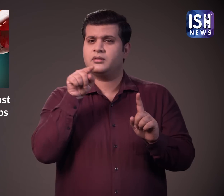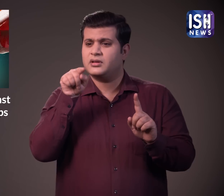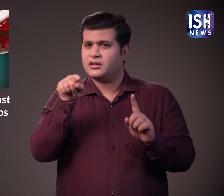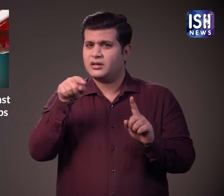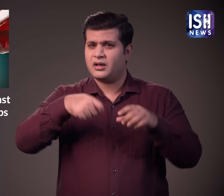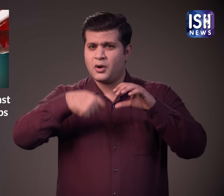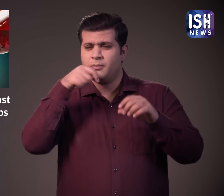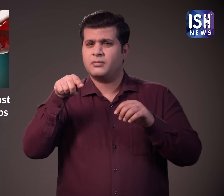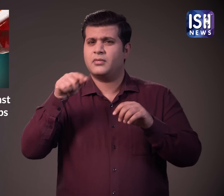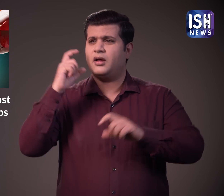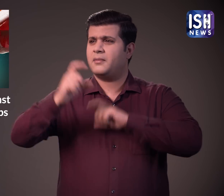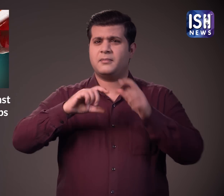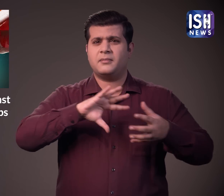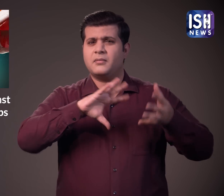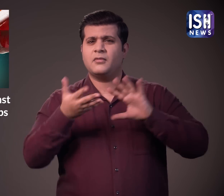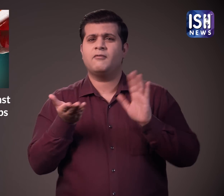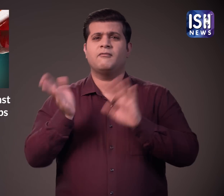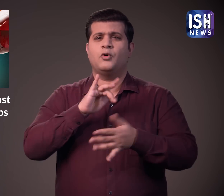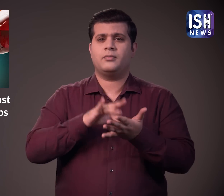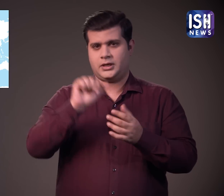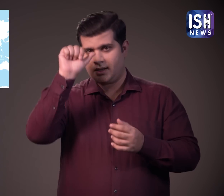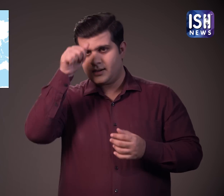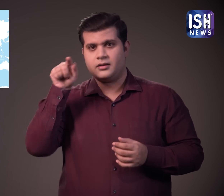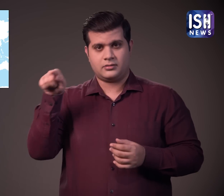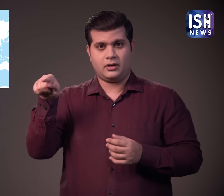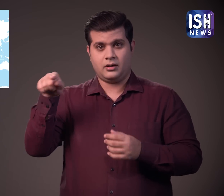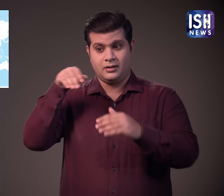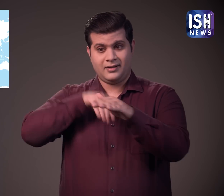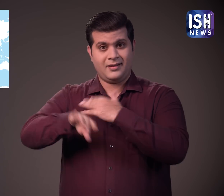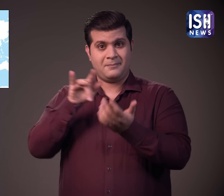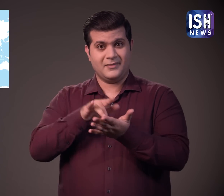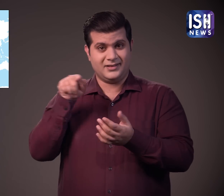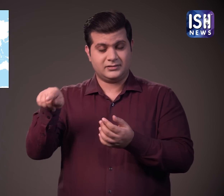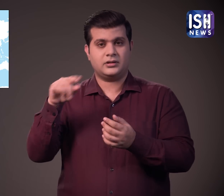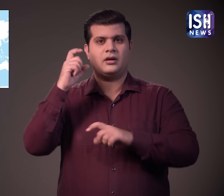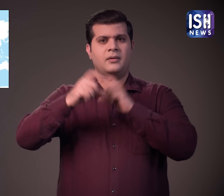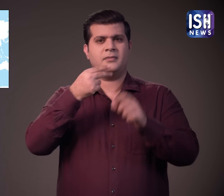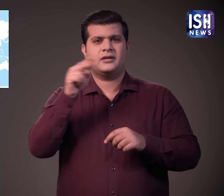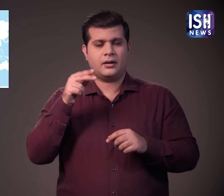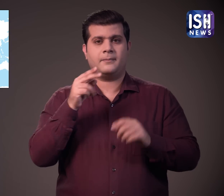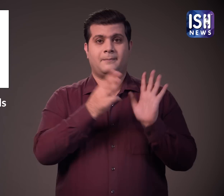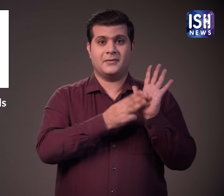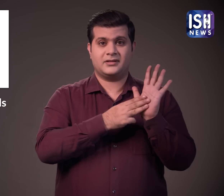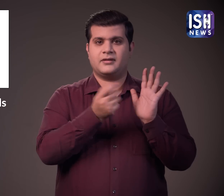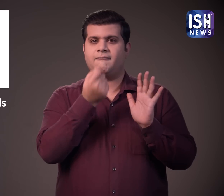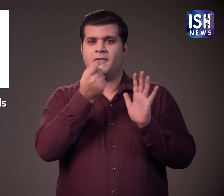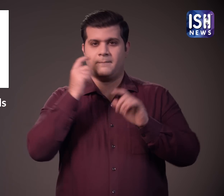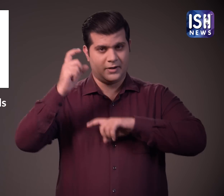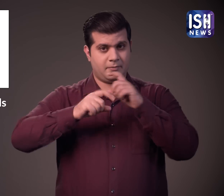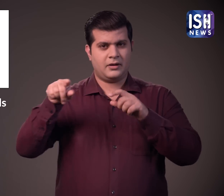The cough syrup is made by an Indian company called Maiden Pharmaceuticals.